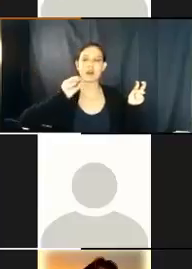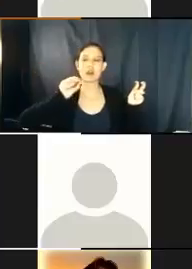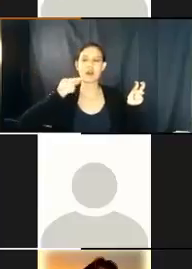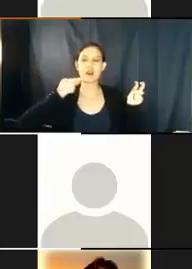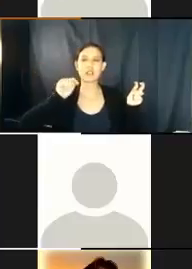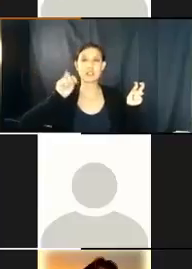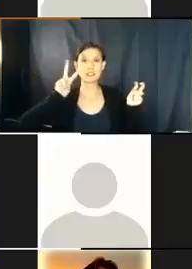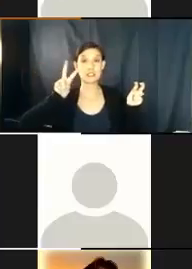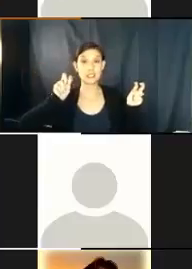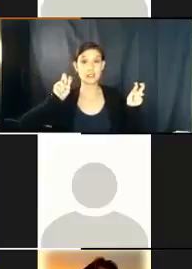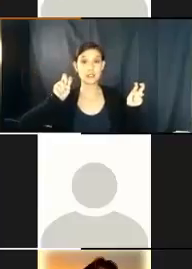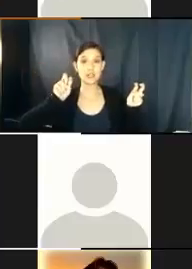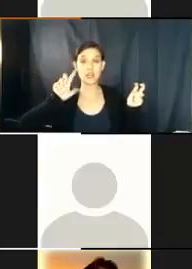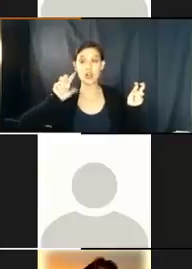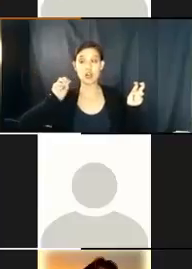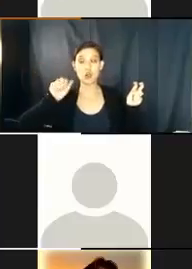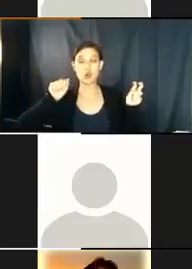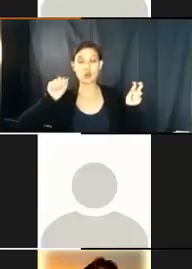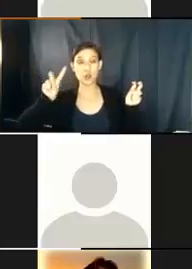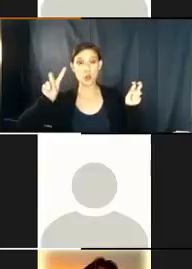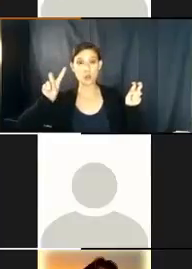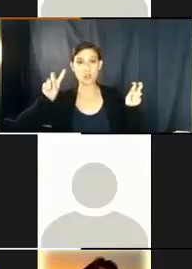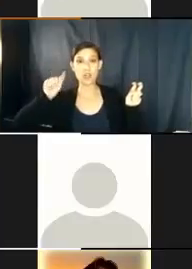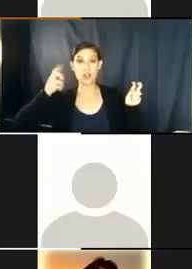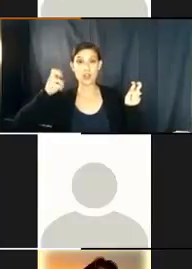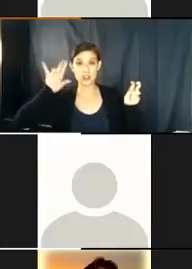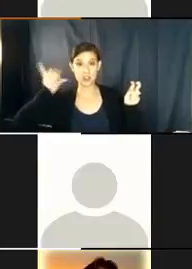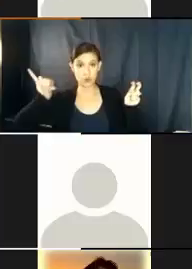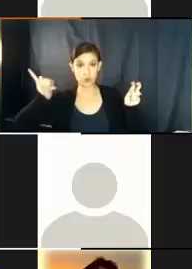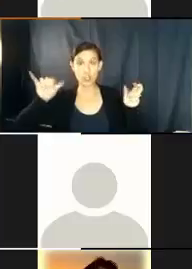down with too much at once or they get overwhelmed and they stop learning, but we also don't